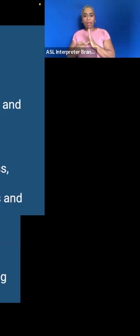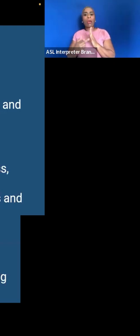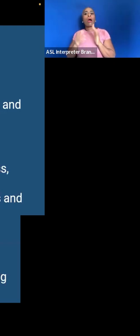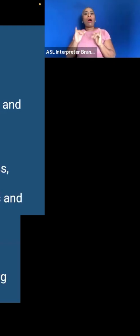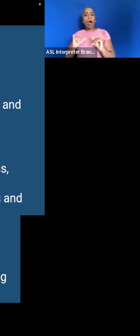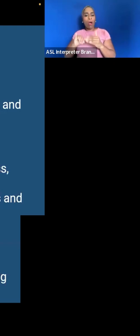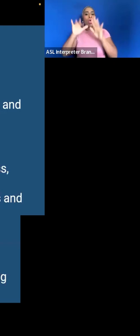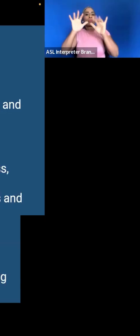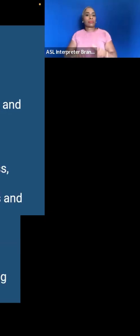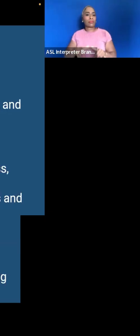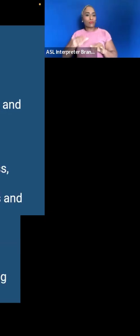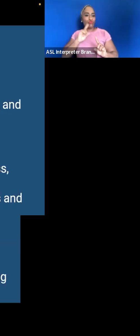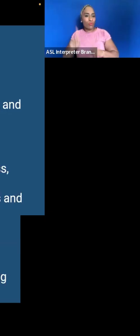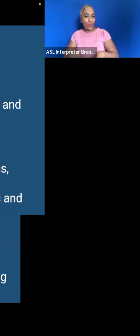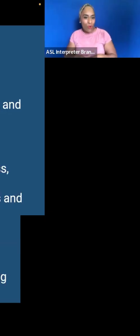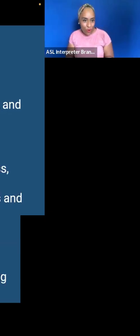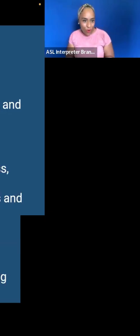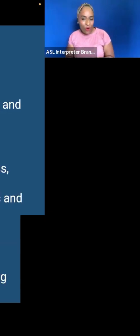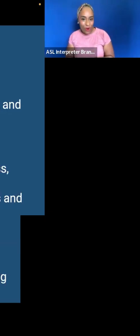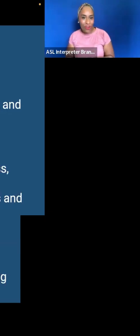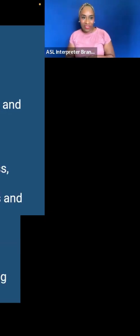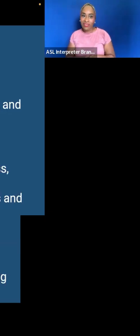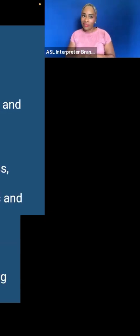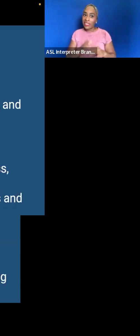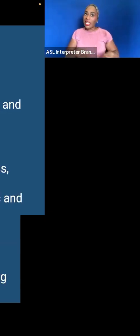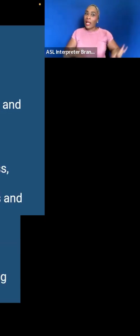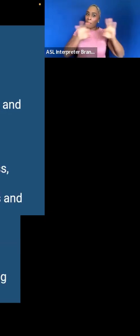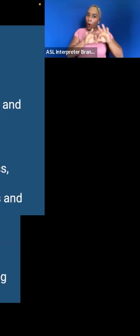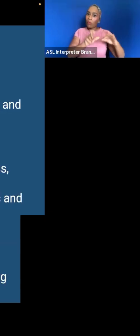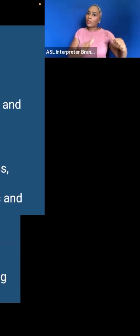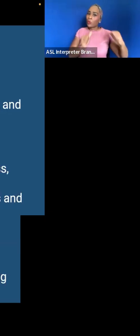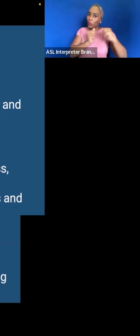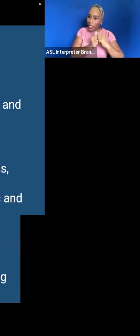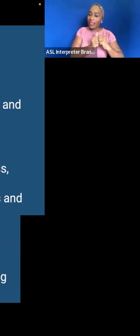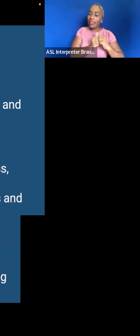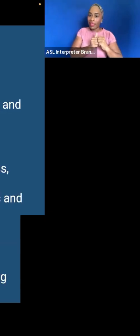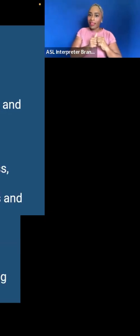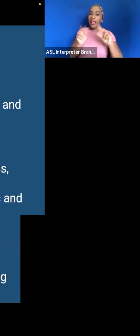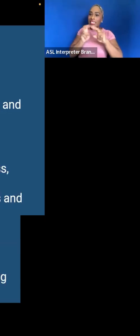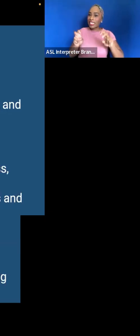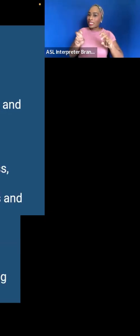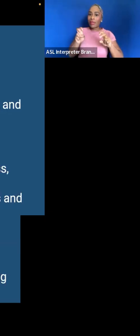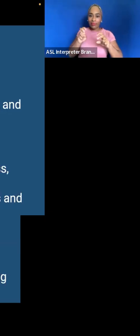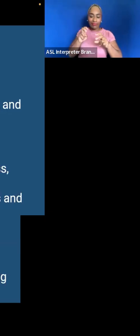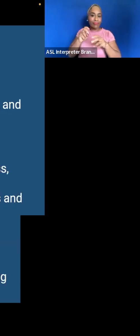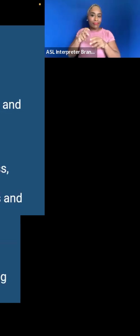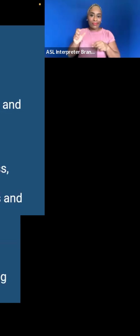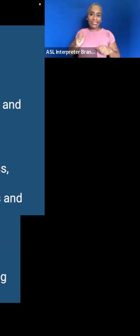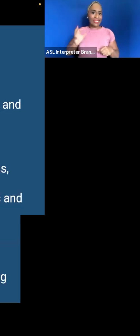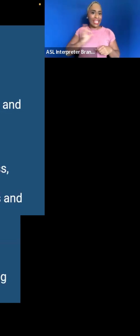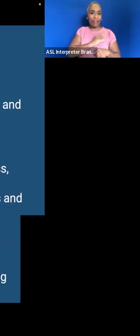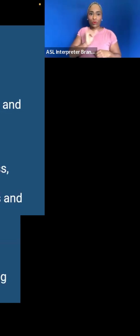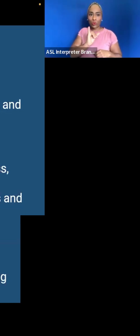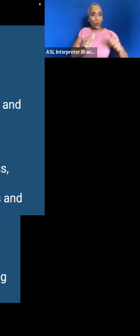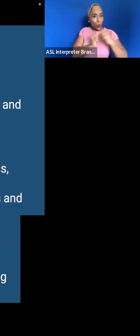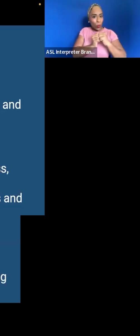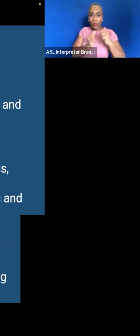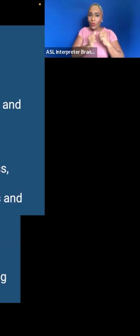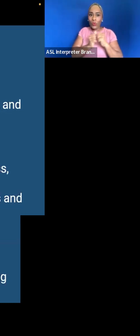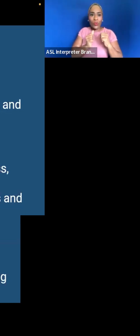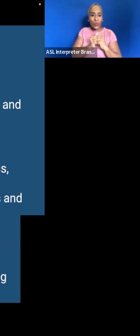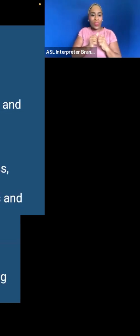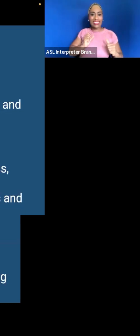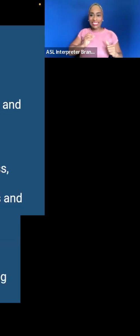The vision teacher needs to be right there alongside our assessment personnel through the whole process, providing guidance on, you know, what can the student access visually?